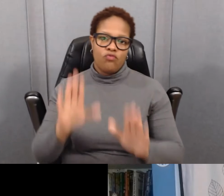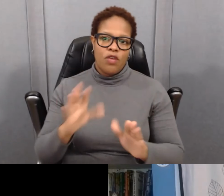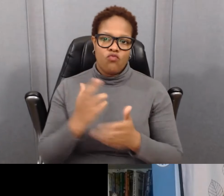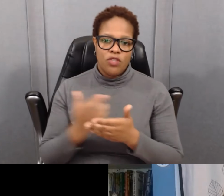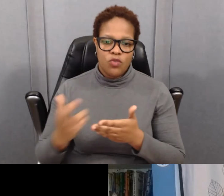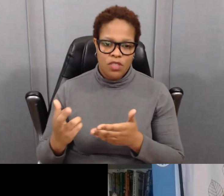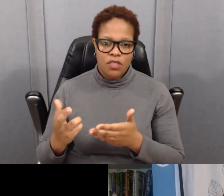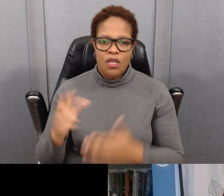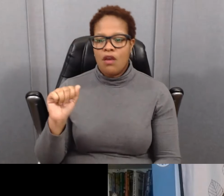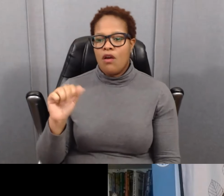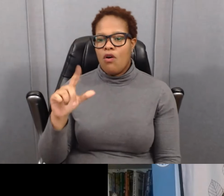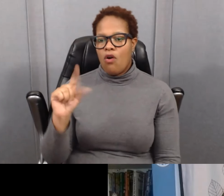Alt Text As Poetry,